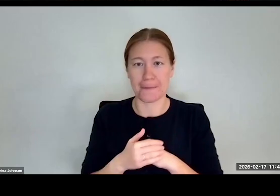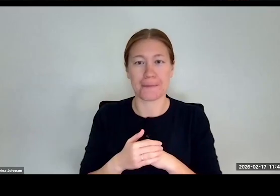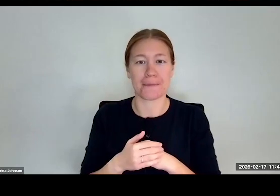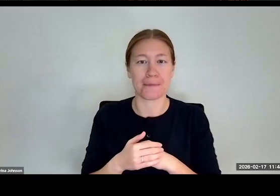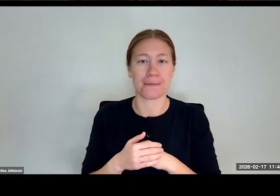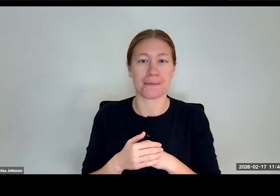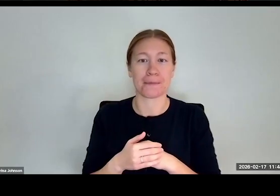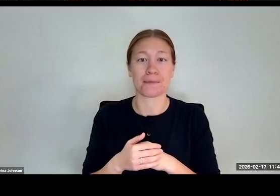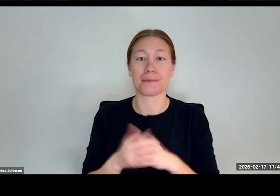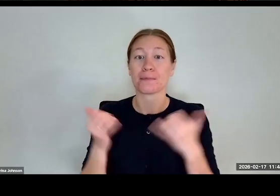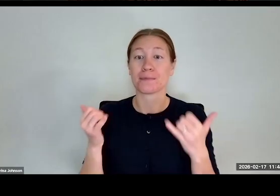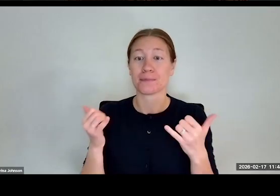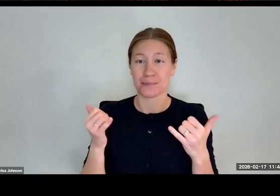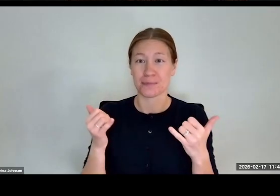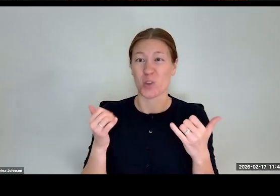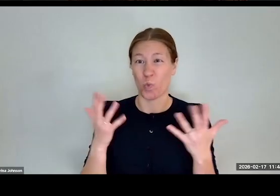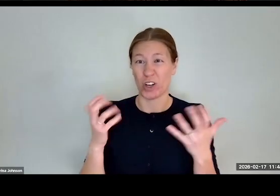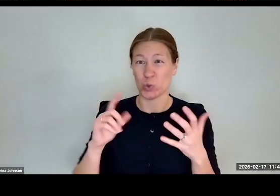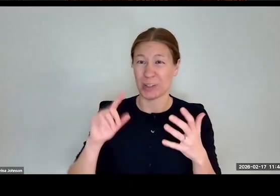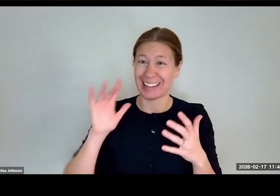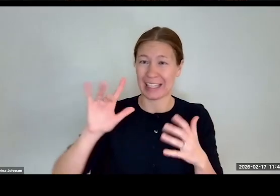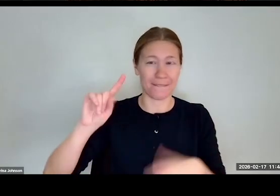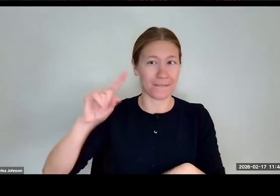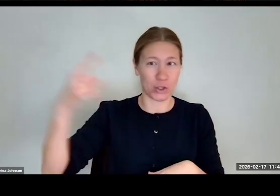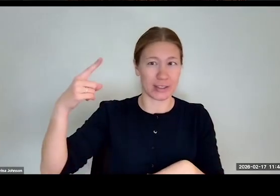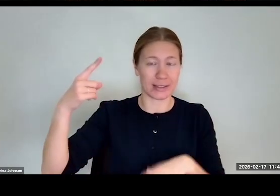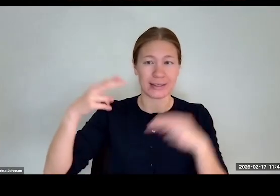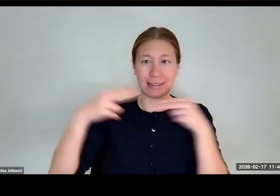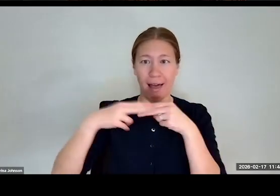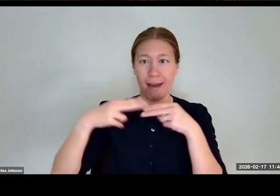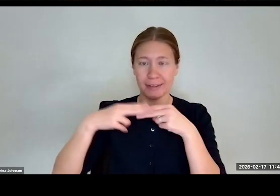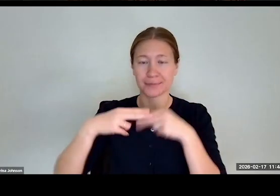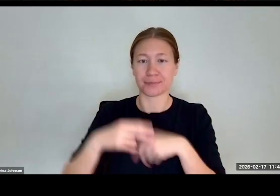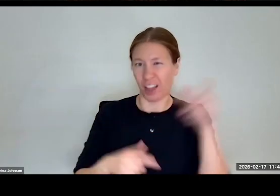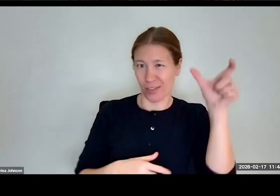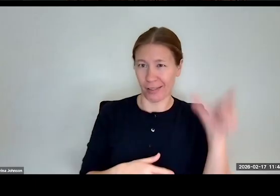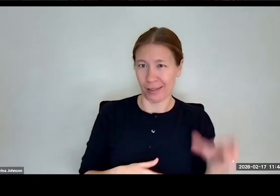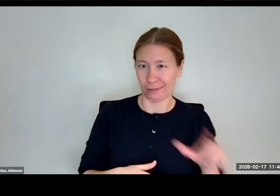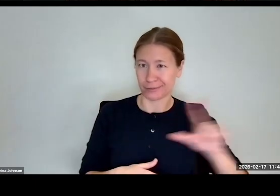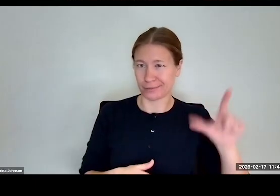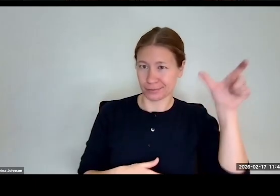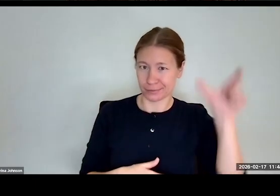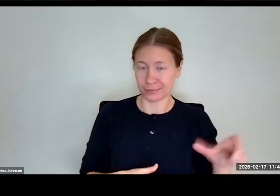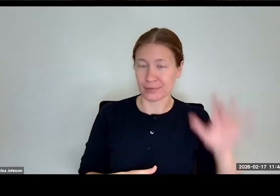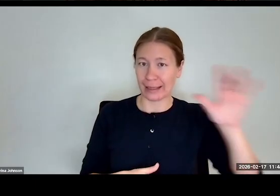I wanna go to the very first slide over in the left hand slide panel and make sure that I've selected that.